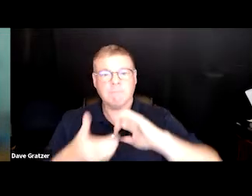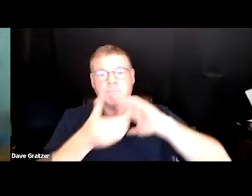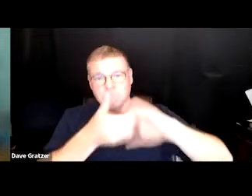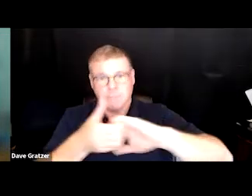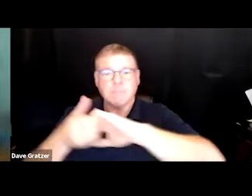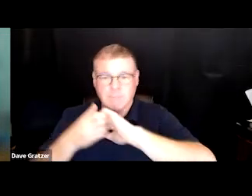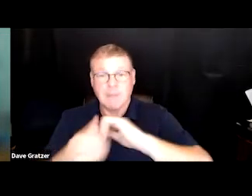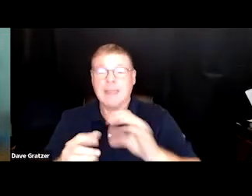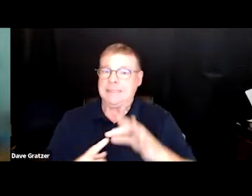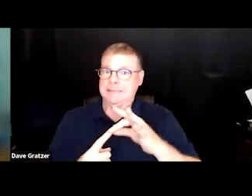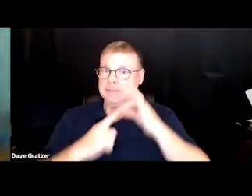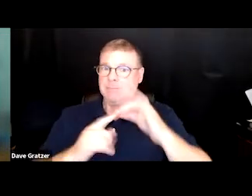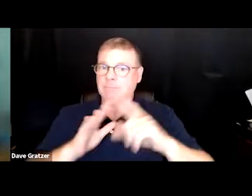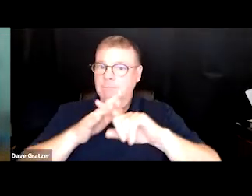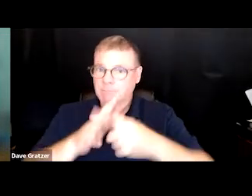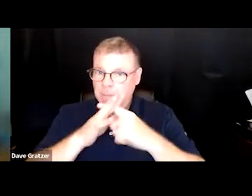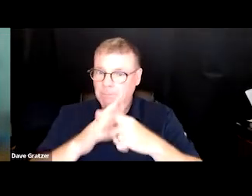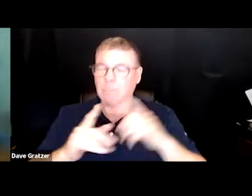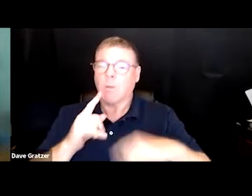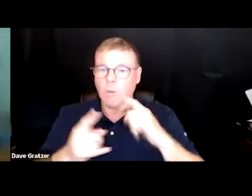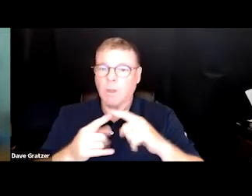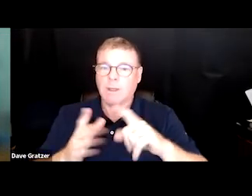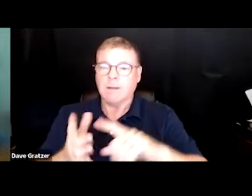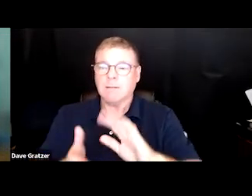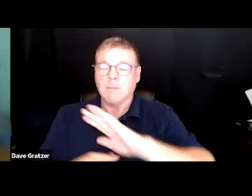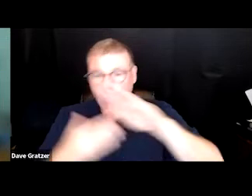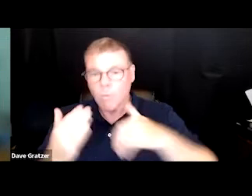when we began the whole initiative.